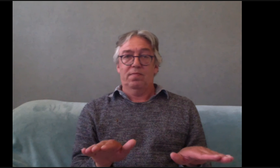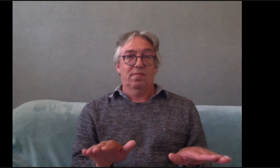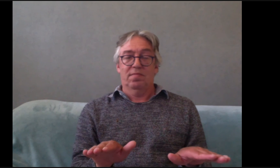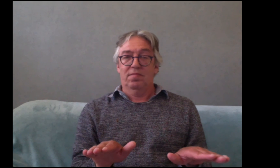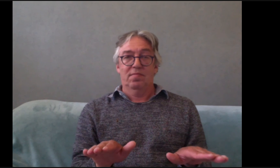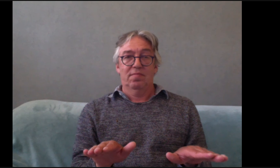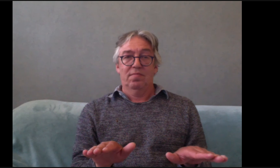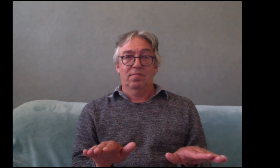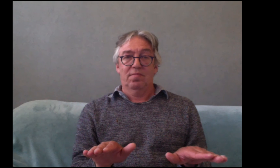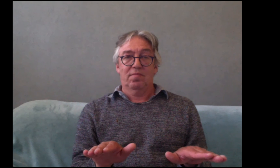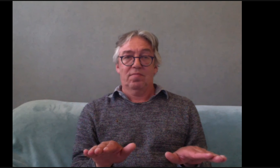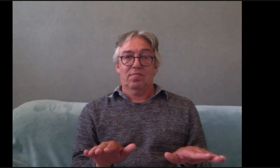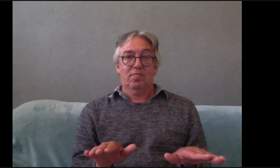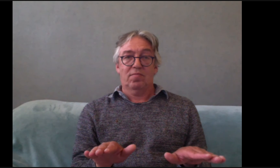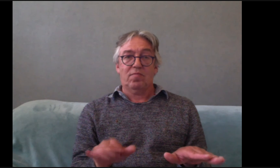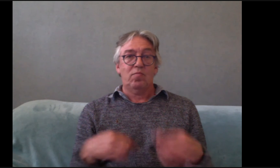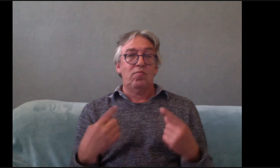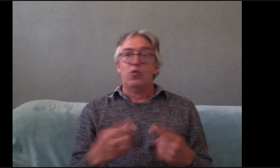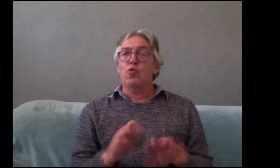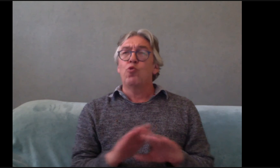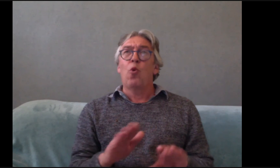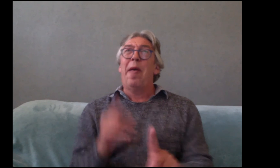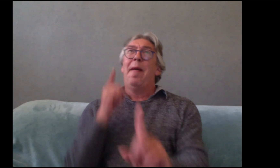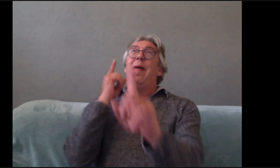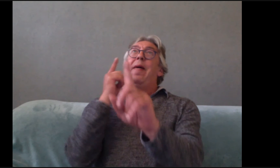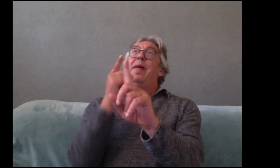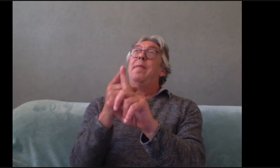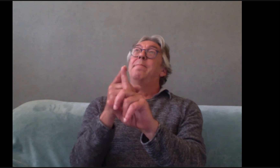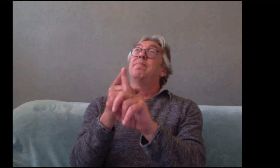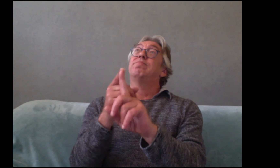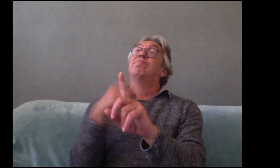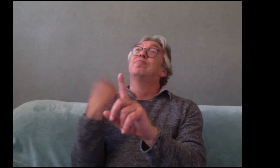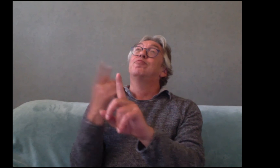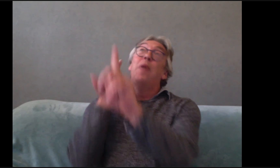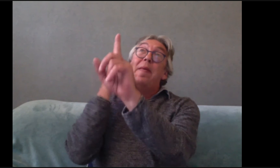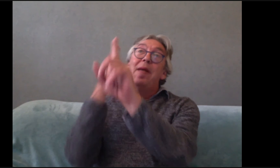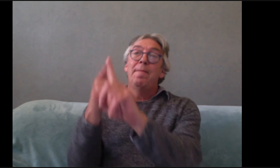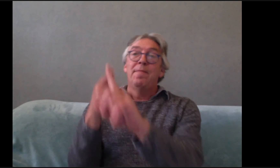we aren't aiming for extending the capacity to the institutions.